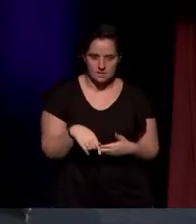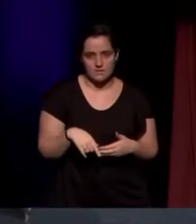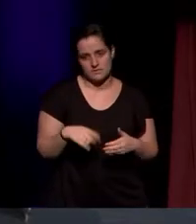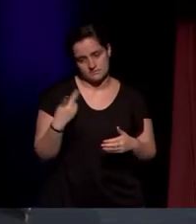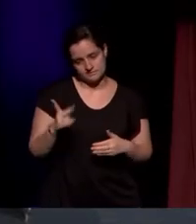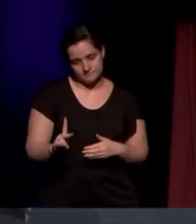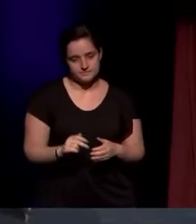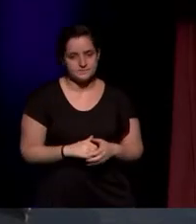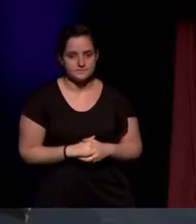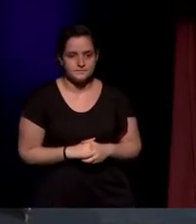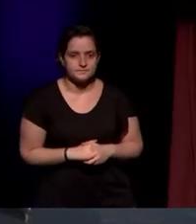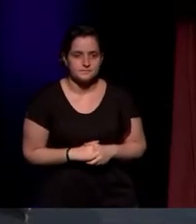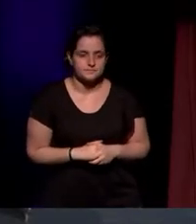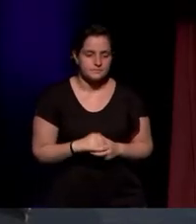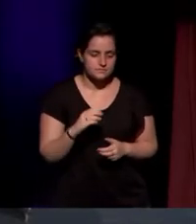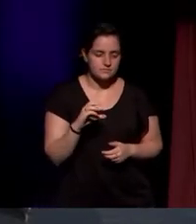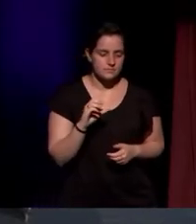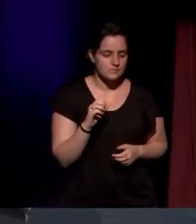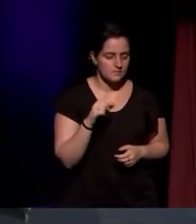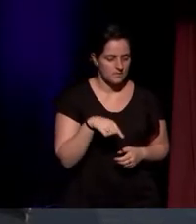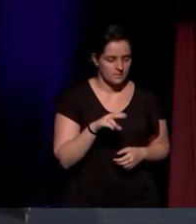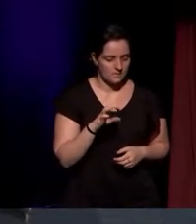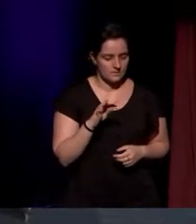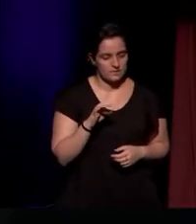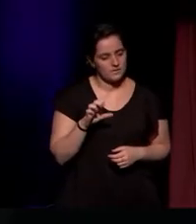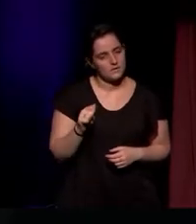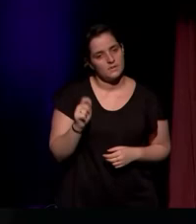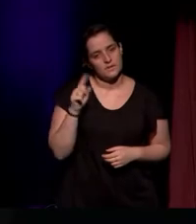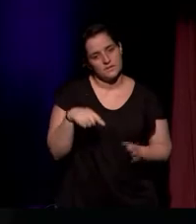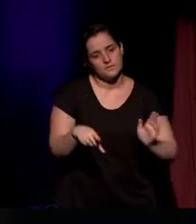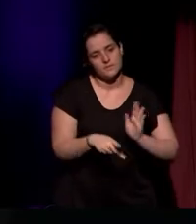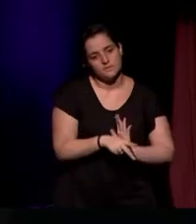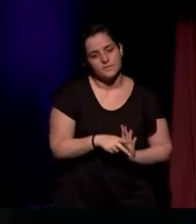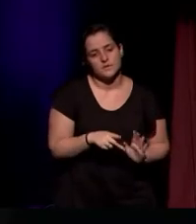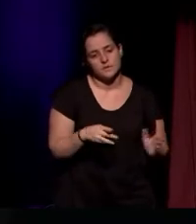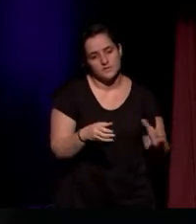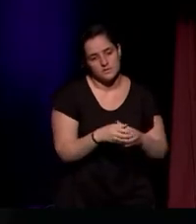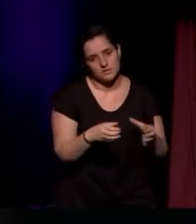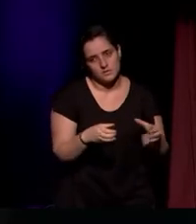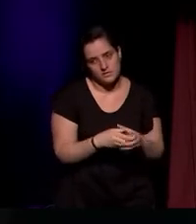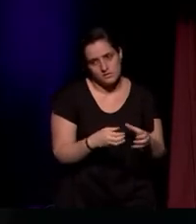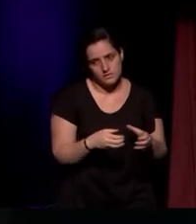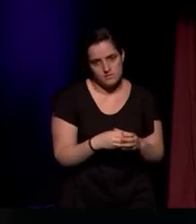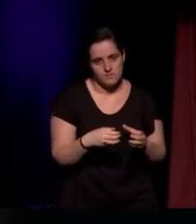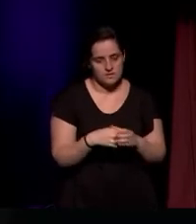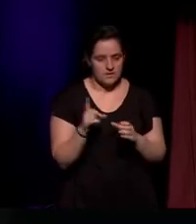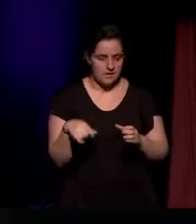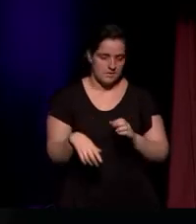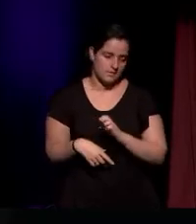and Kata'ib, who is the far right of Lebanon,